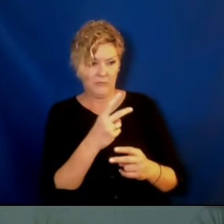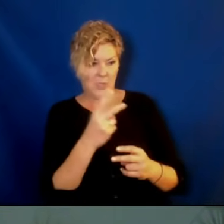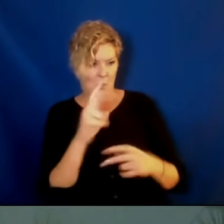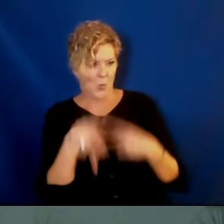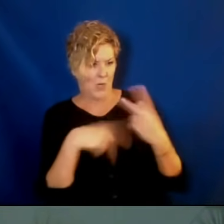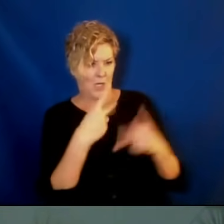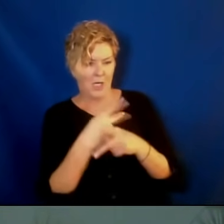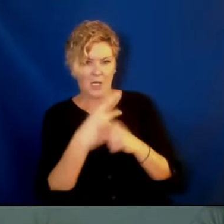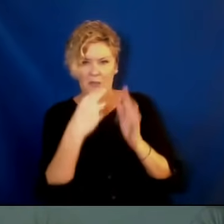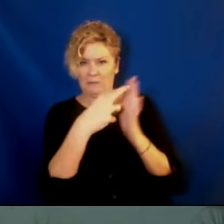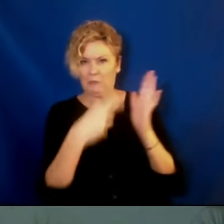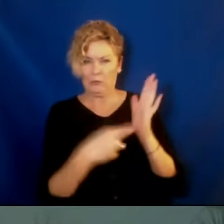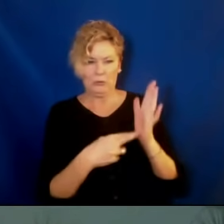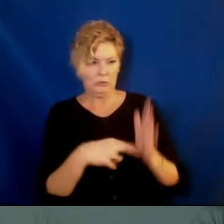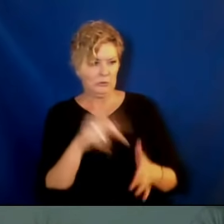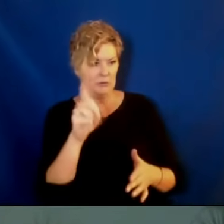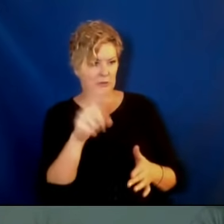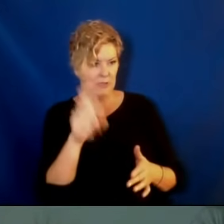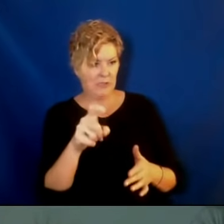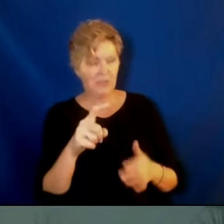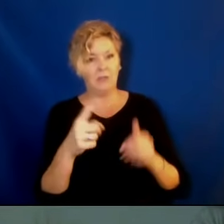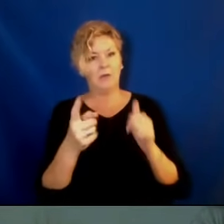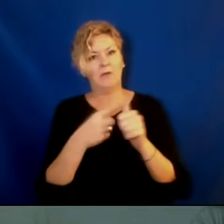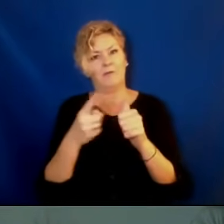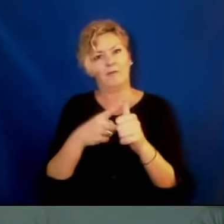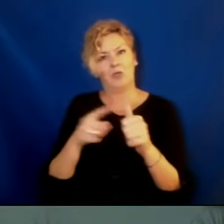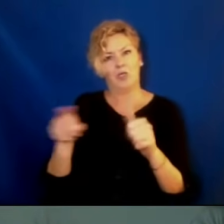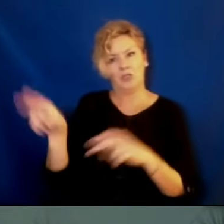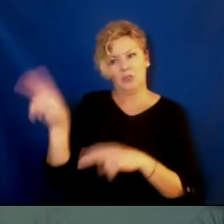if we do not see that have a positive impact , pardon me, a negative impact but a good impact